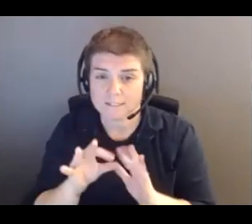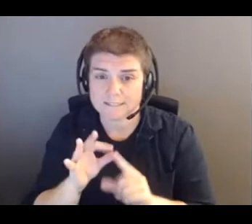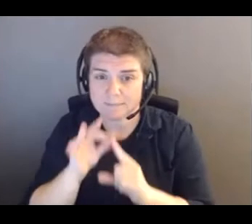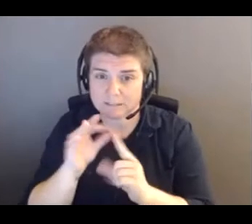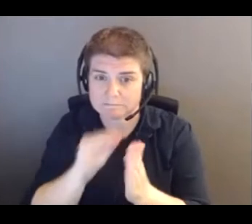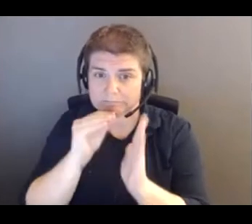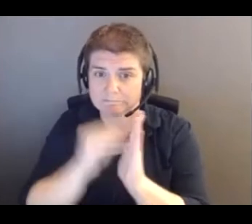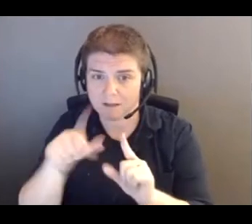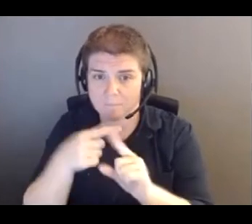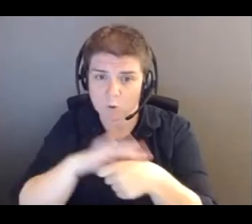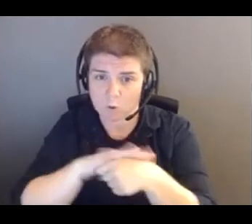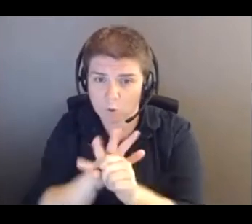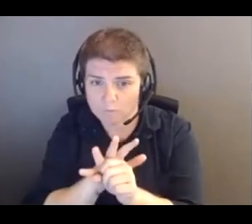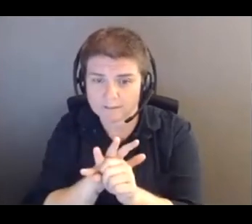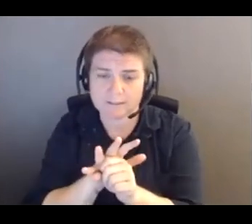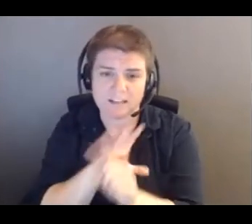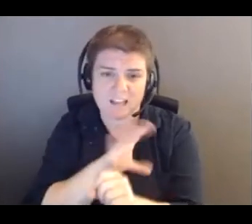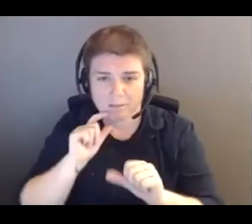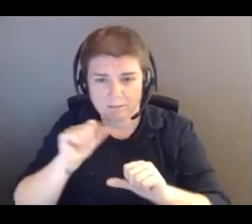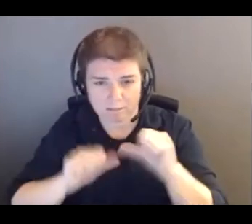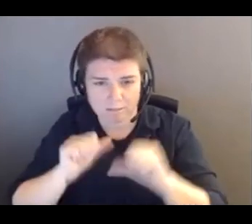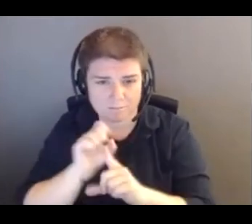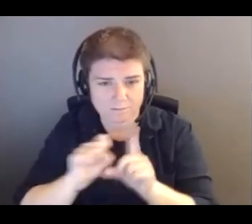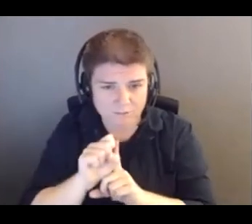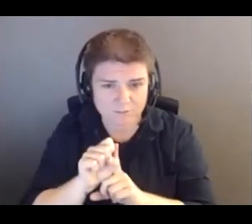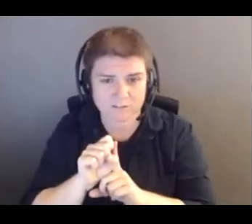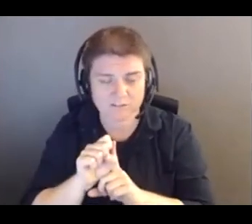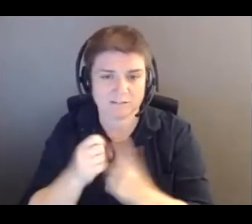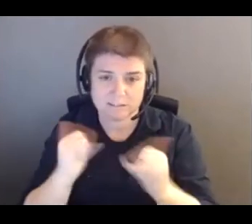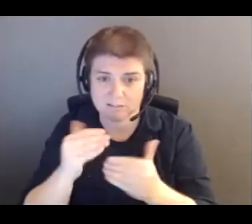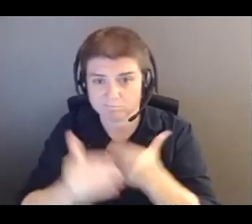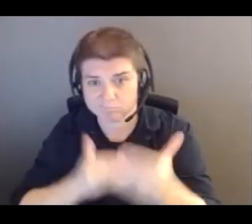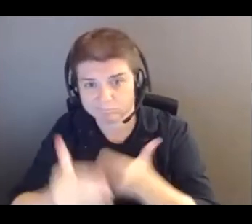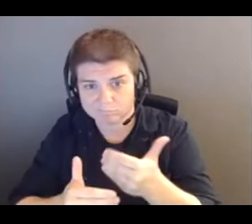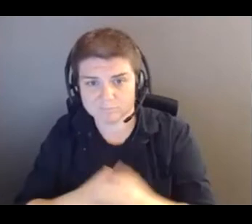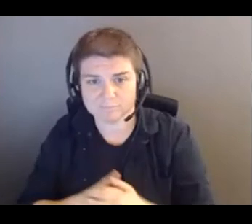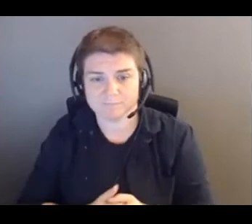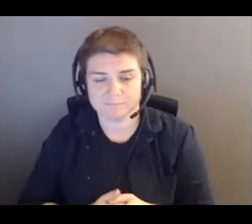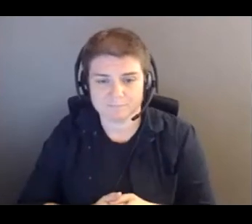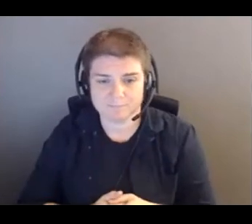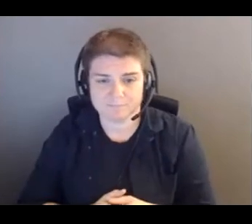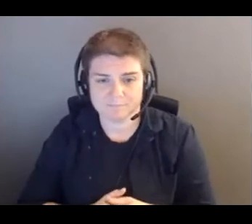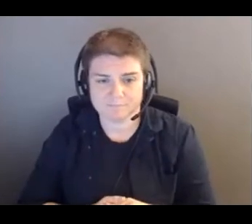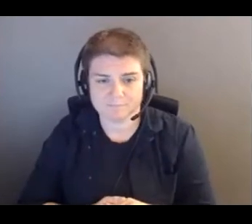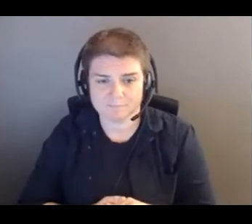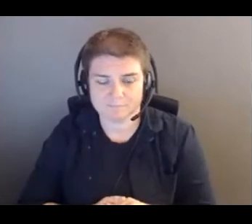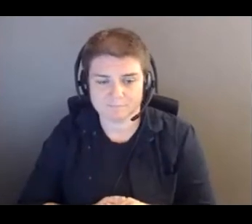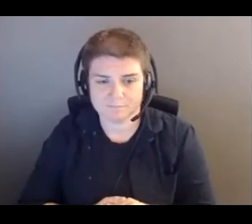and the uncertain circumstances we continue to find ourselves in. If your proposed project